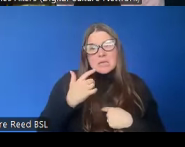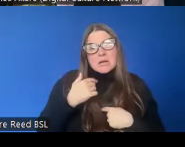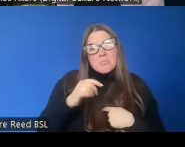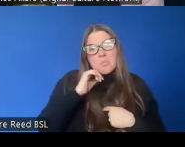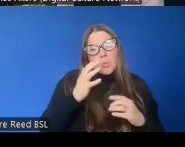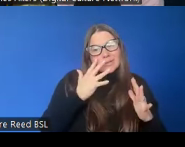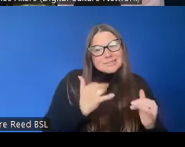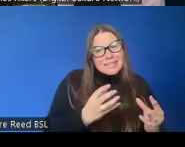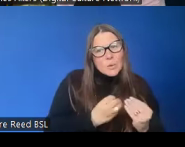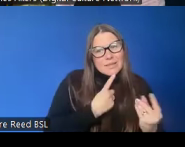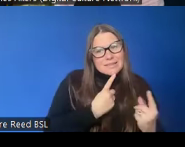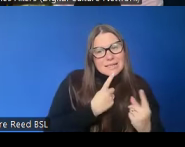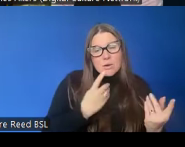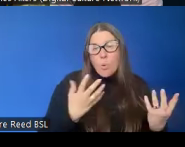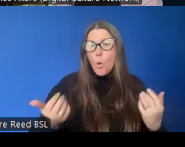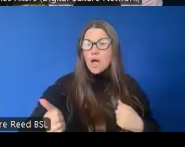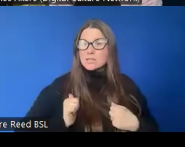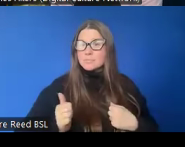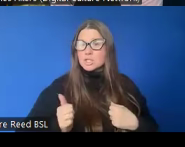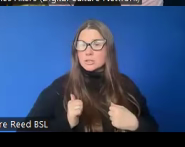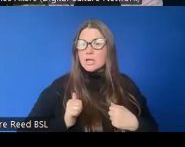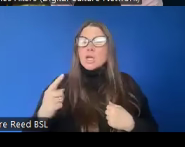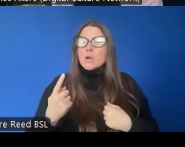If someone is saying that, "I know our audience only like this certain thing,"